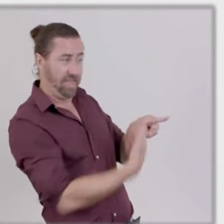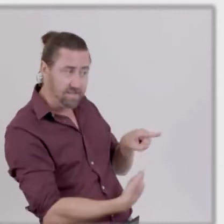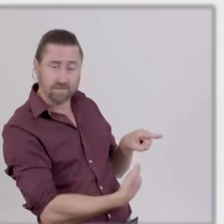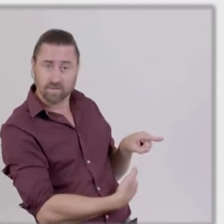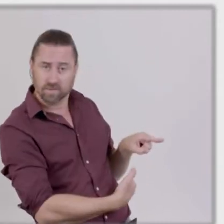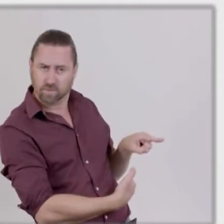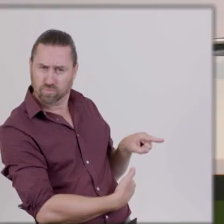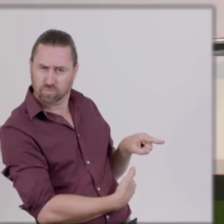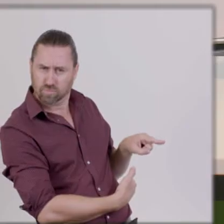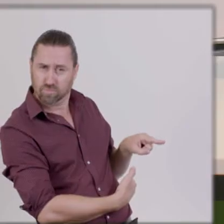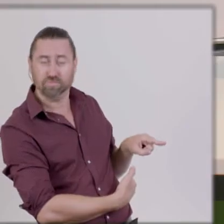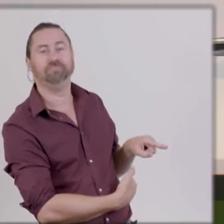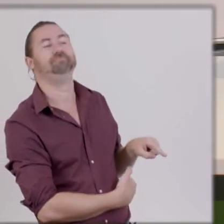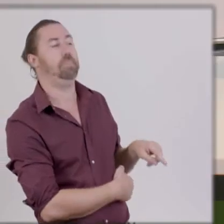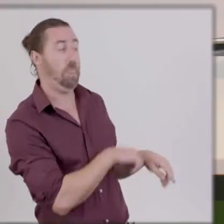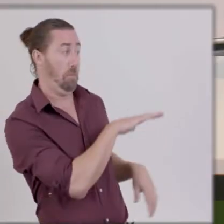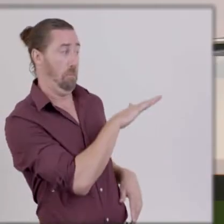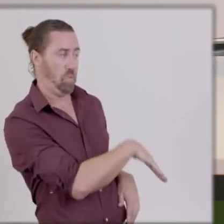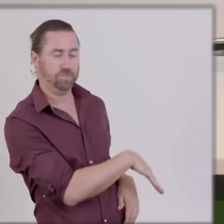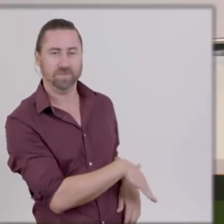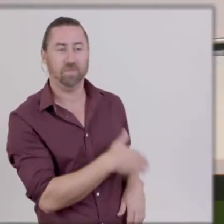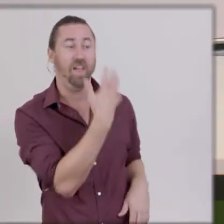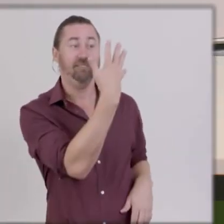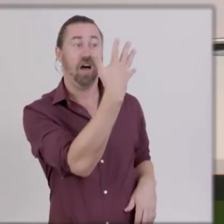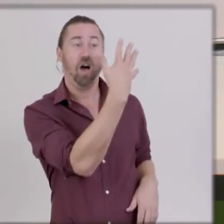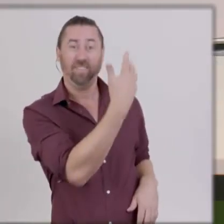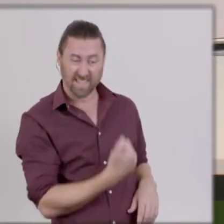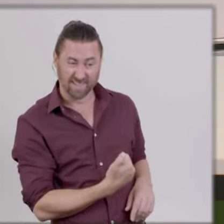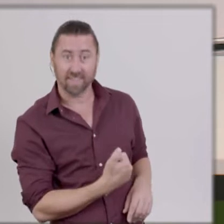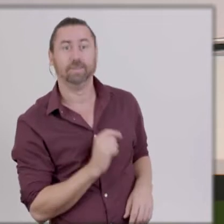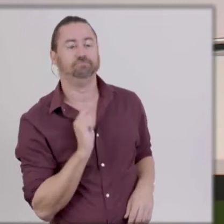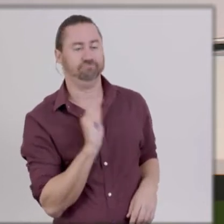So, the second fraction is greater! Did you get those right?